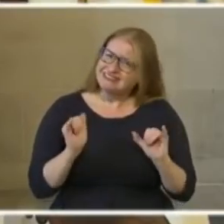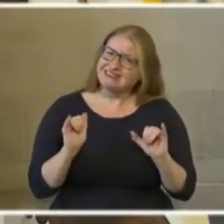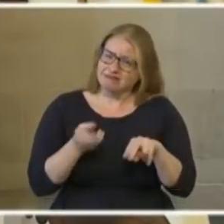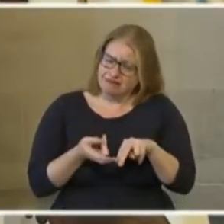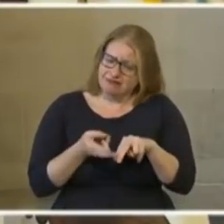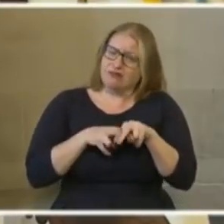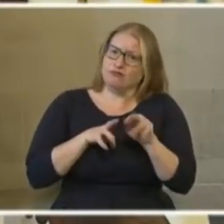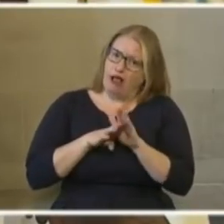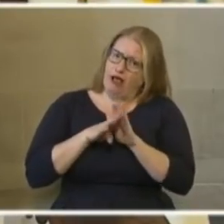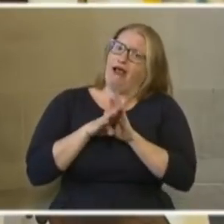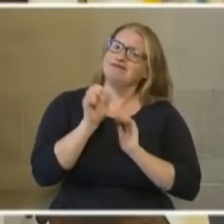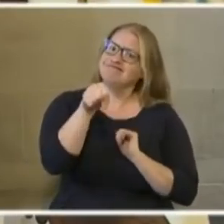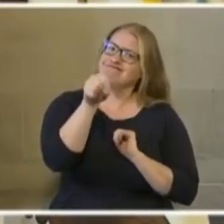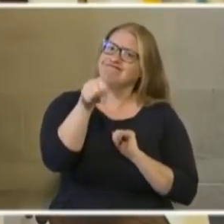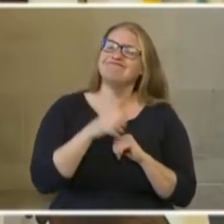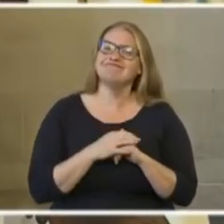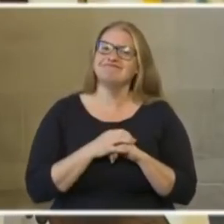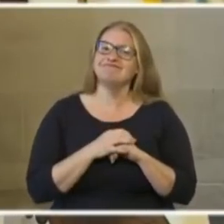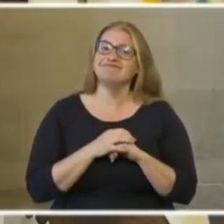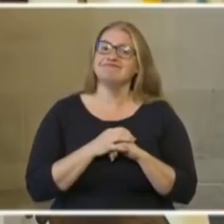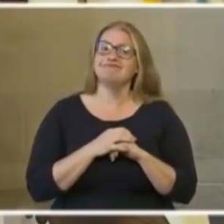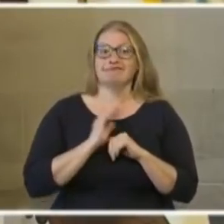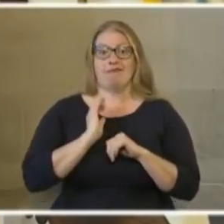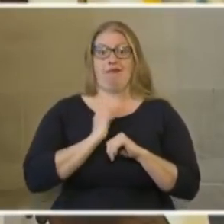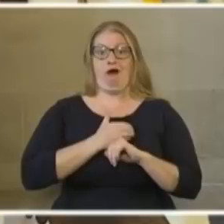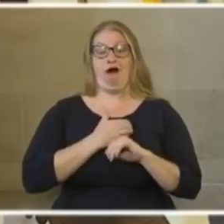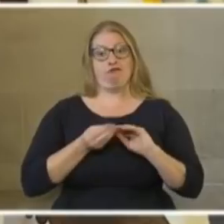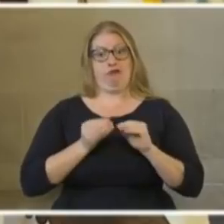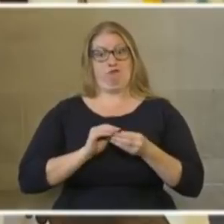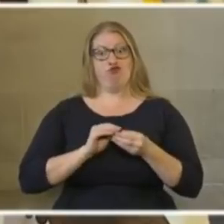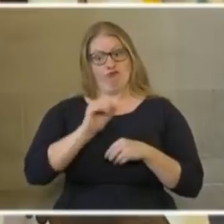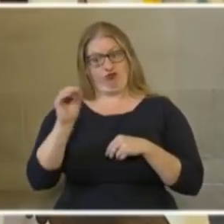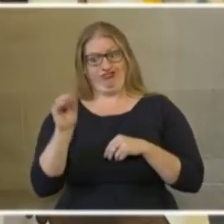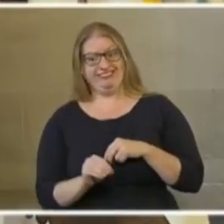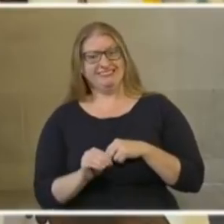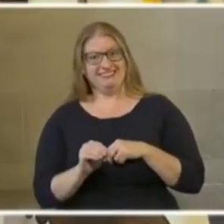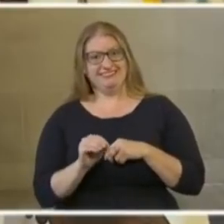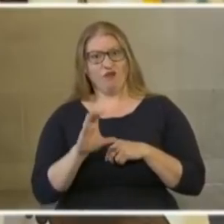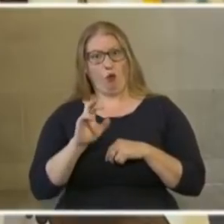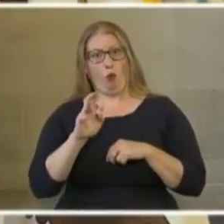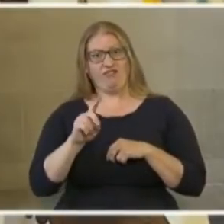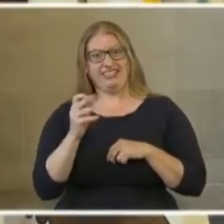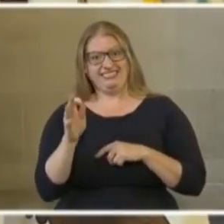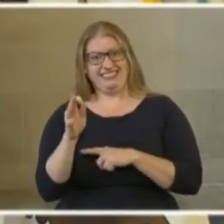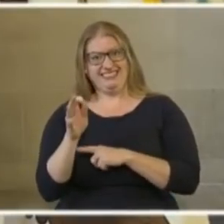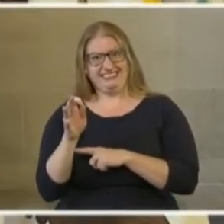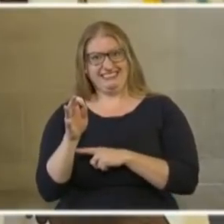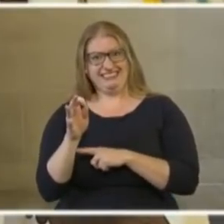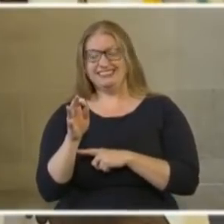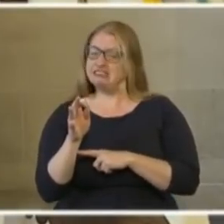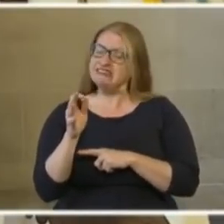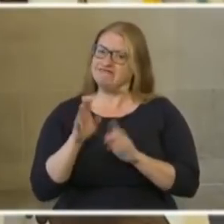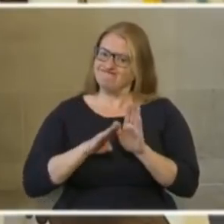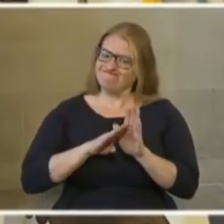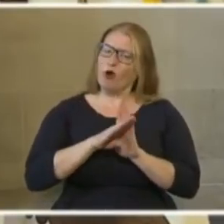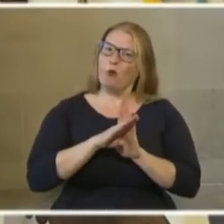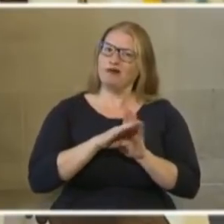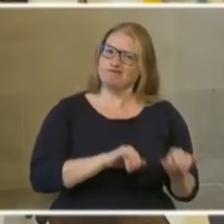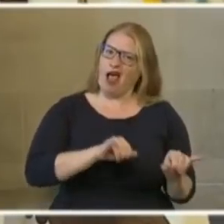EXPERIENCING SIGNIFICANT CHALLENGE. BUT I ALSO WANT TO BE CLEAR, THAT WE ARE SEEING AN INCREASE.